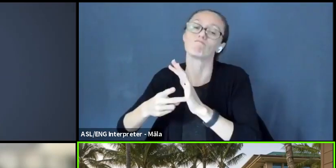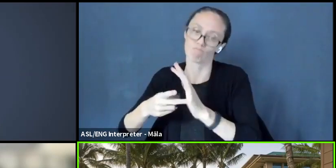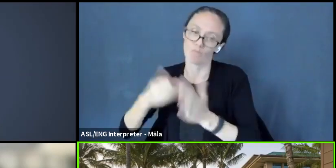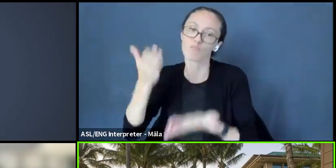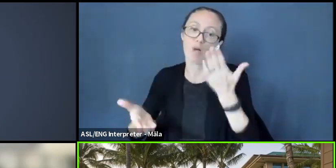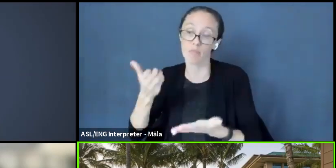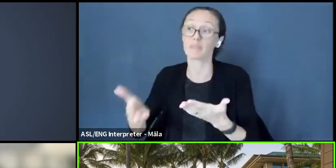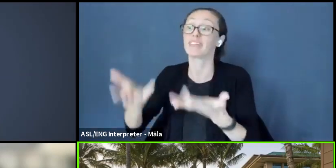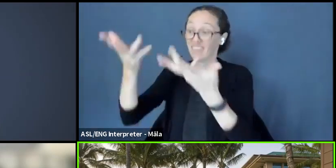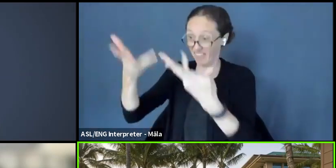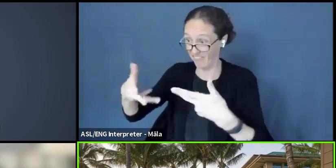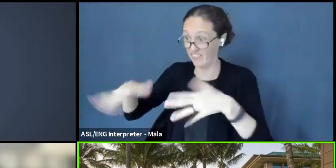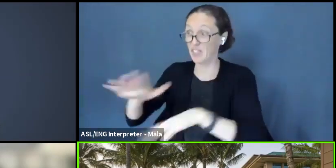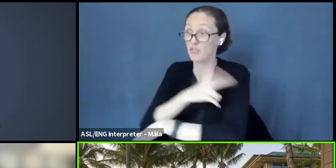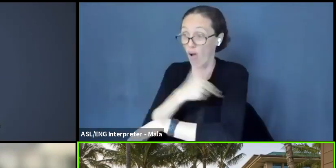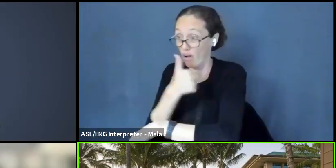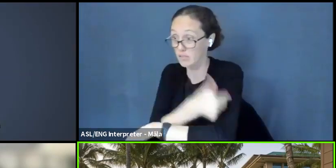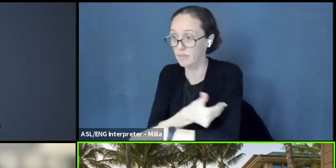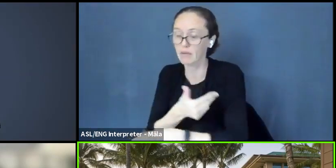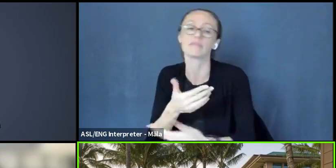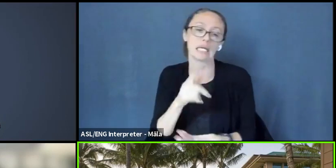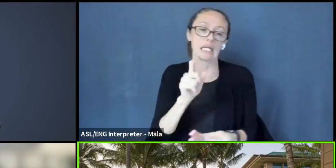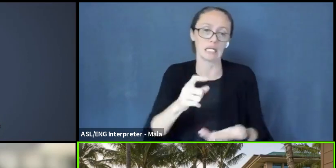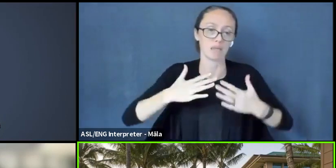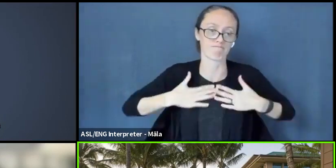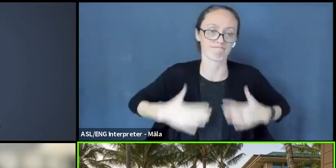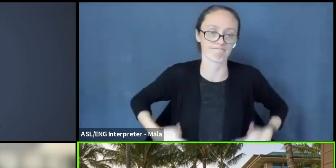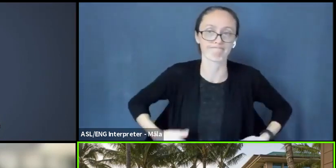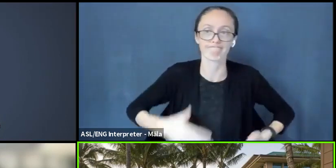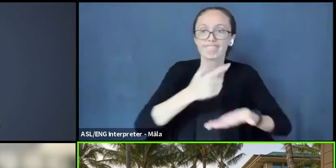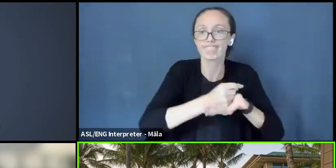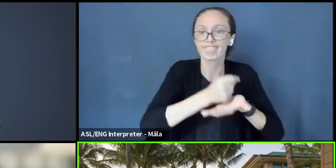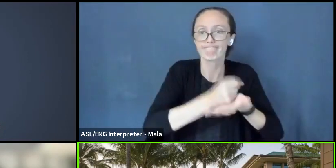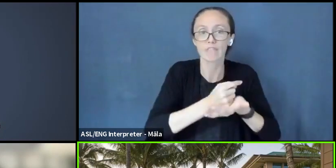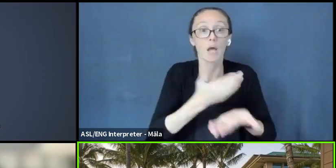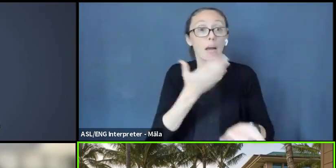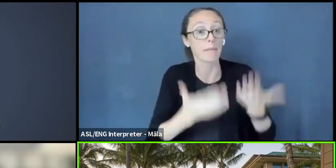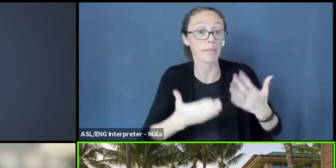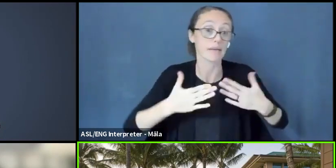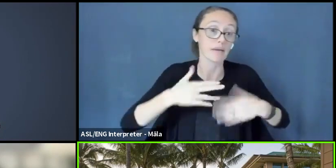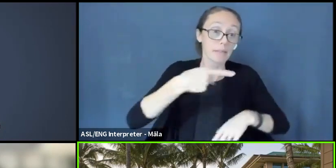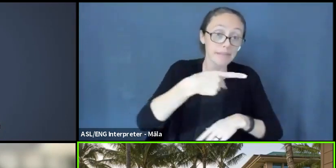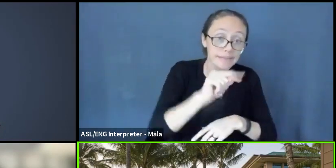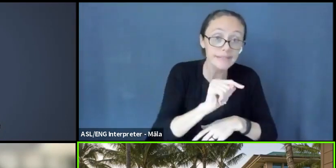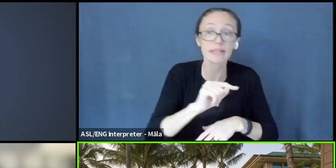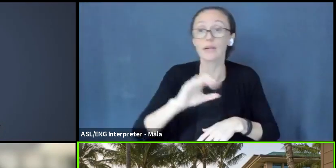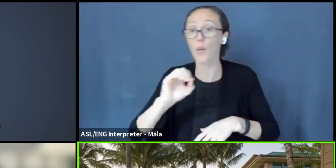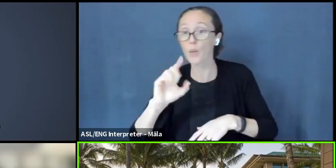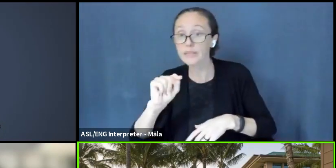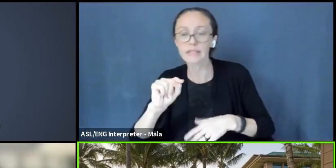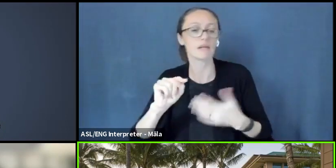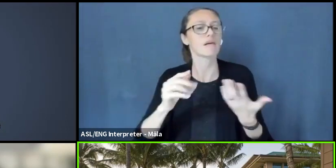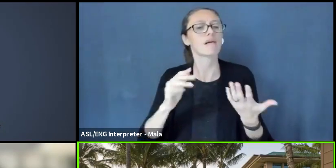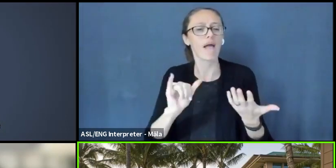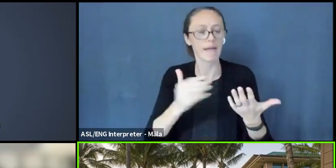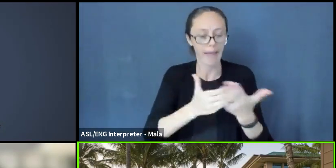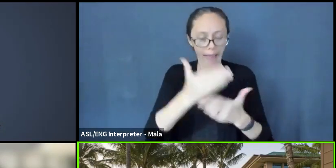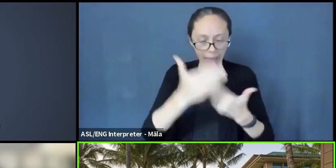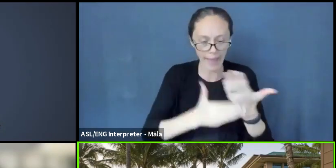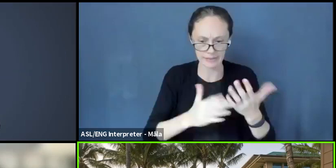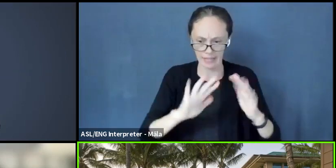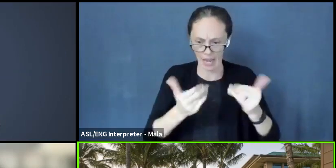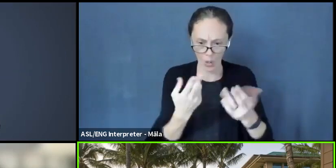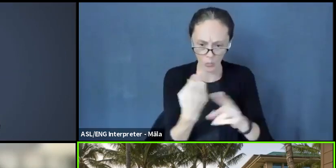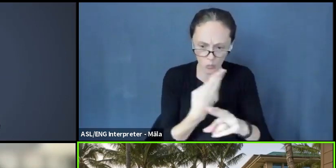So physical therapy, sometimes even occupational therapy and need help dress and feeding.